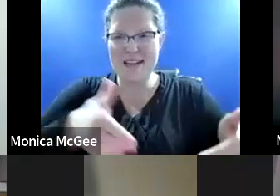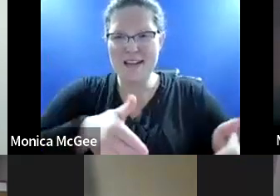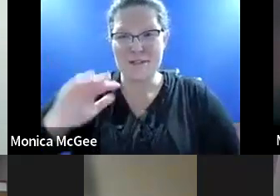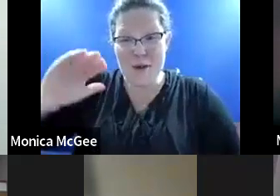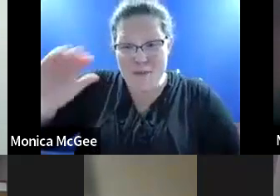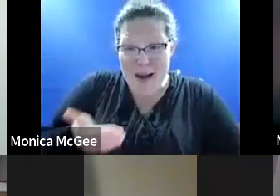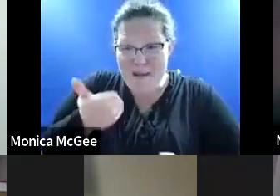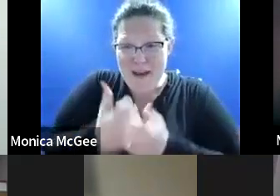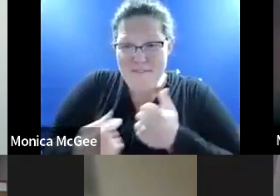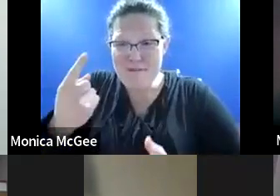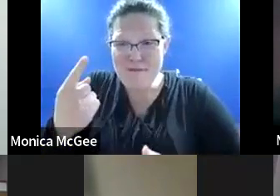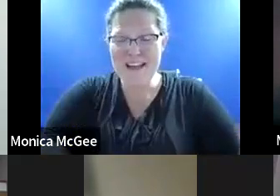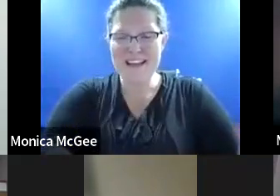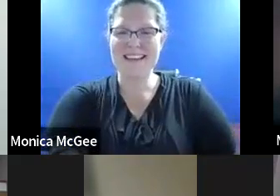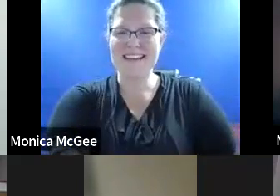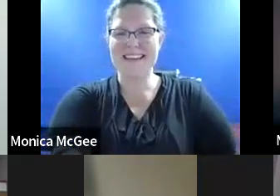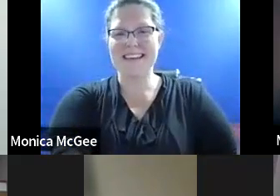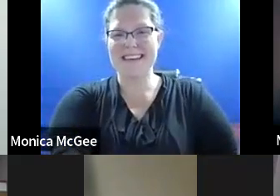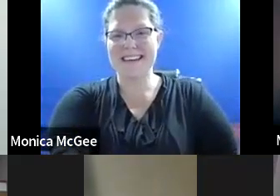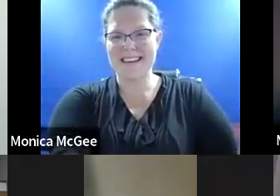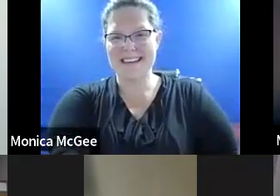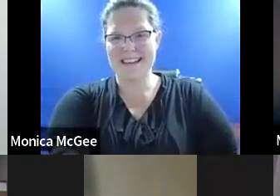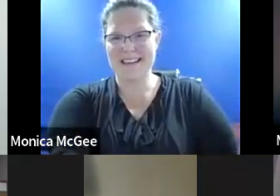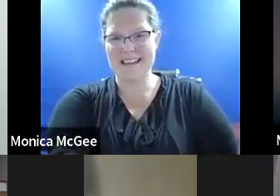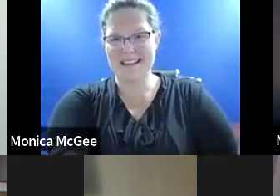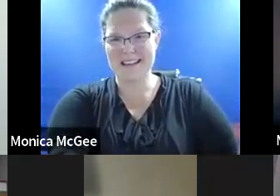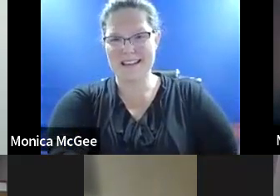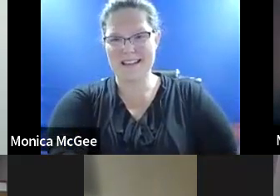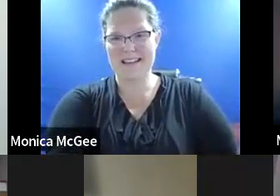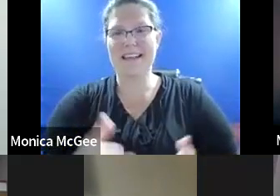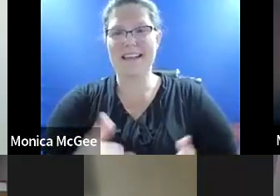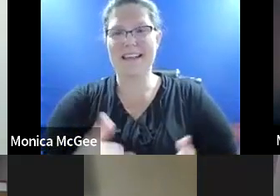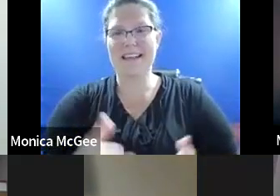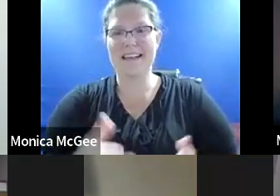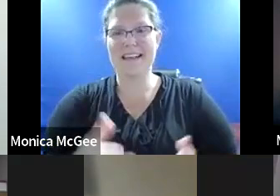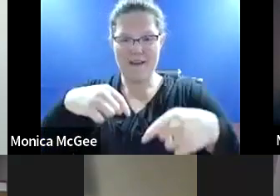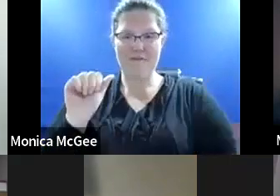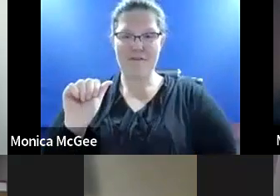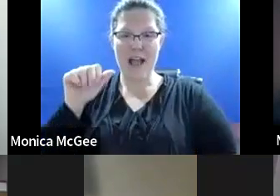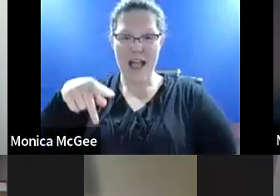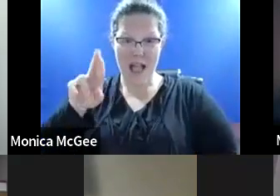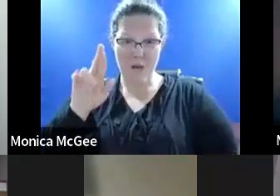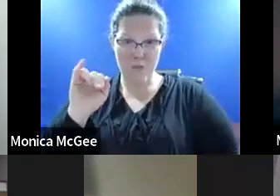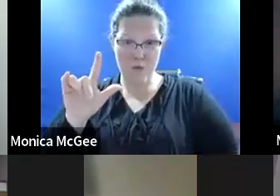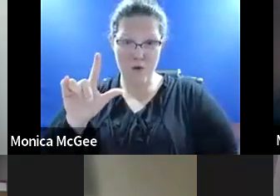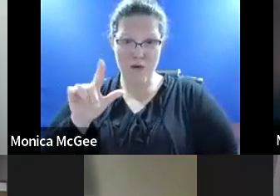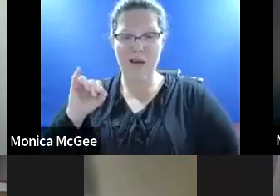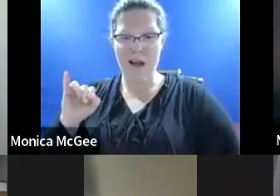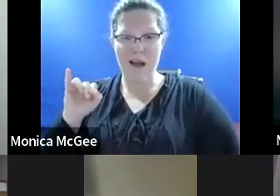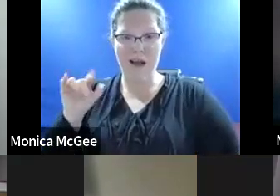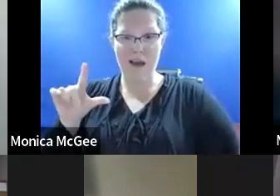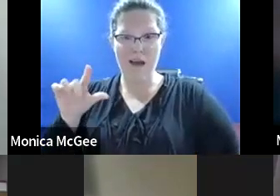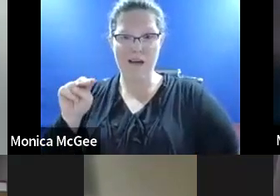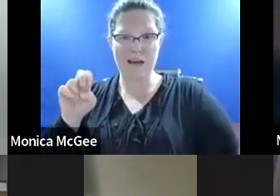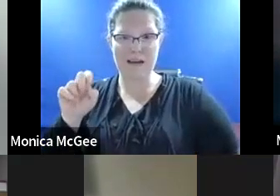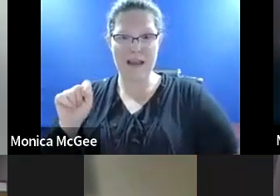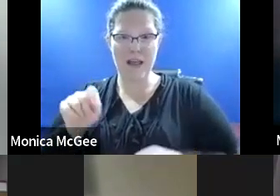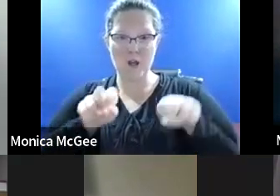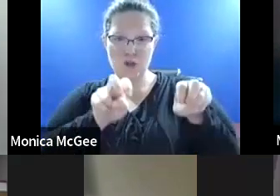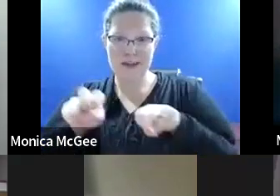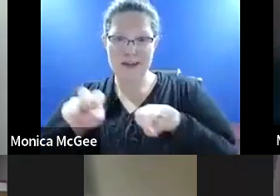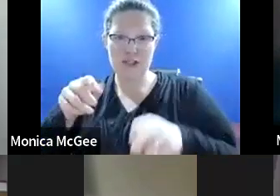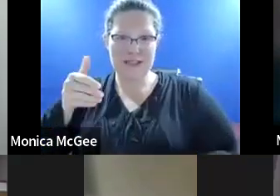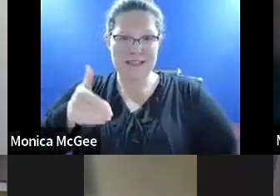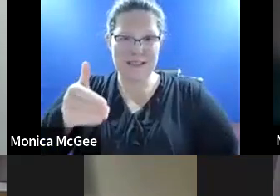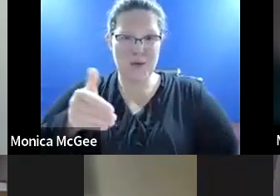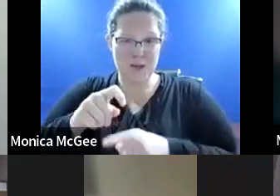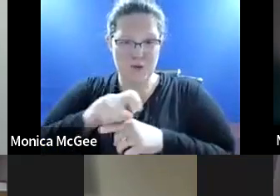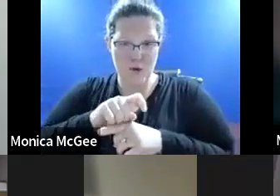WELCOME, EVERYBODY.